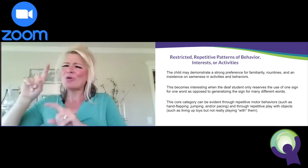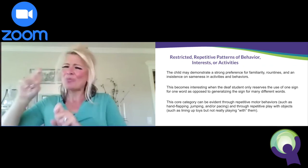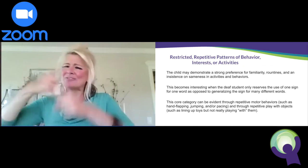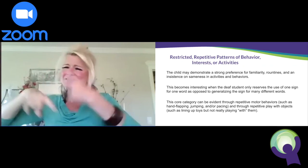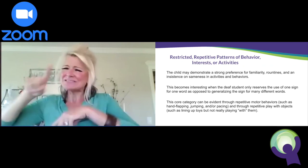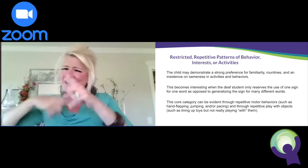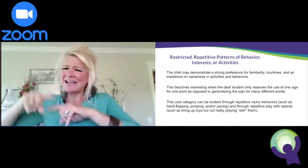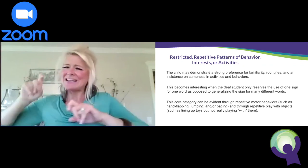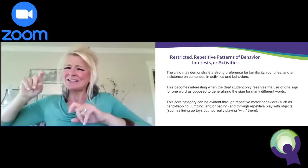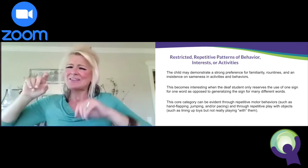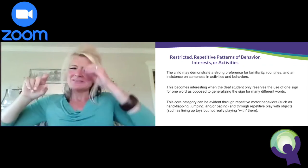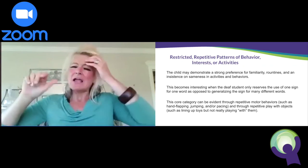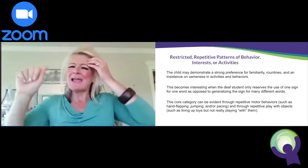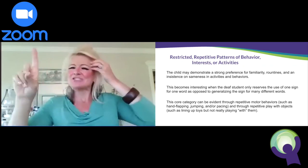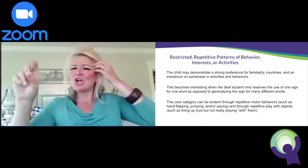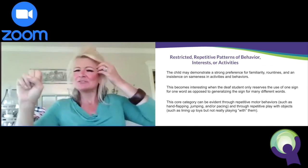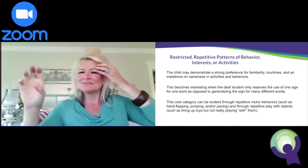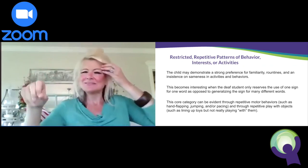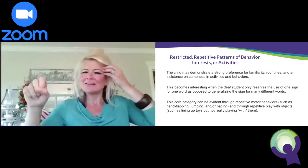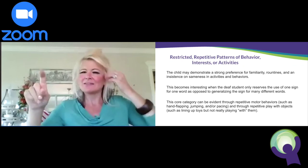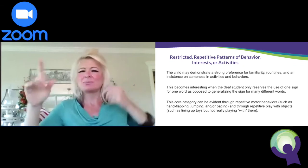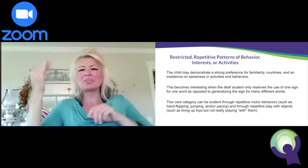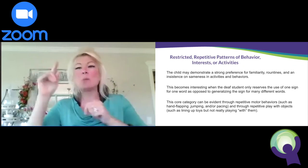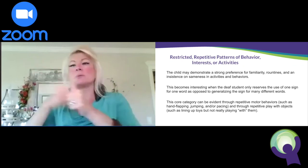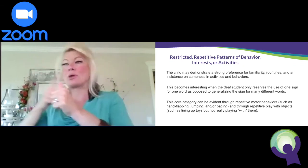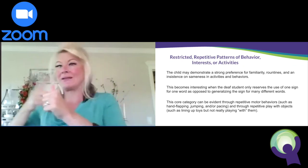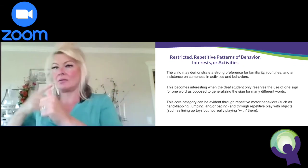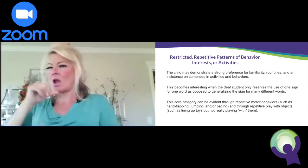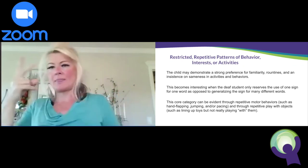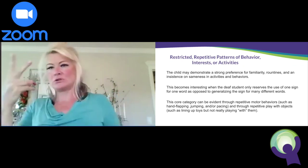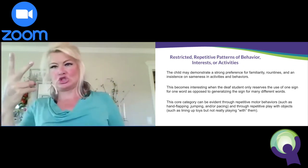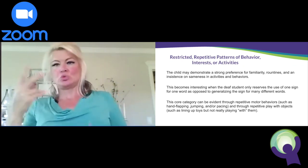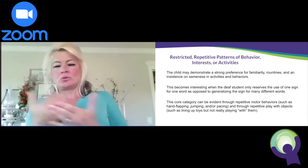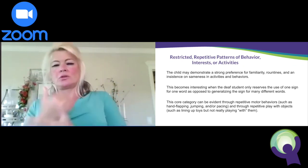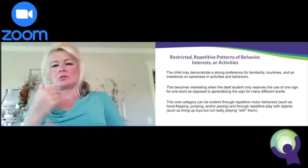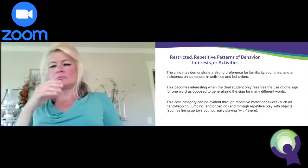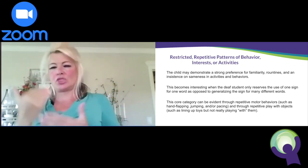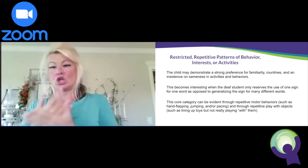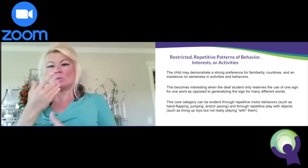ADOS system and it's not